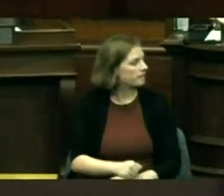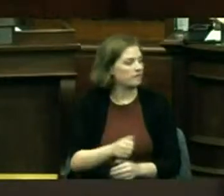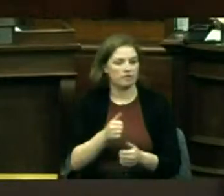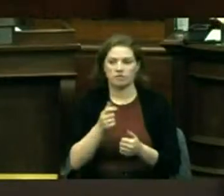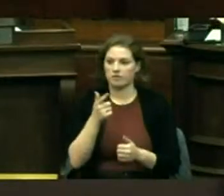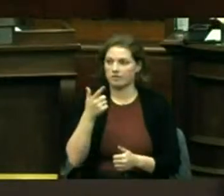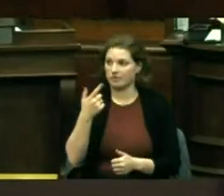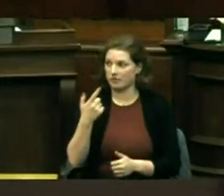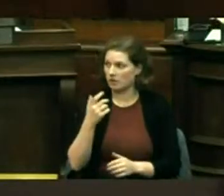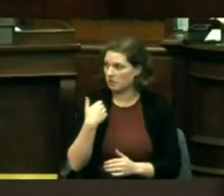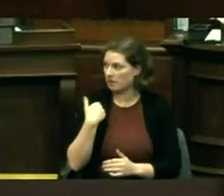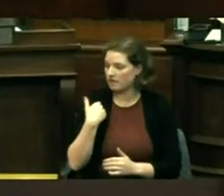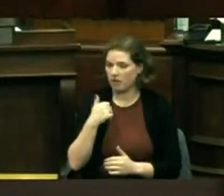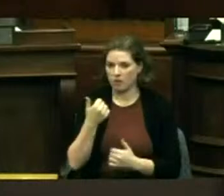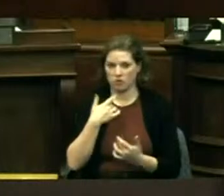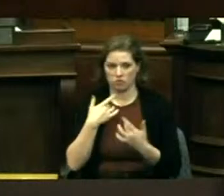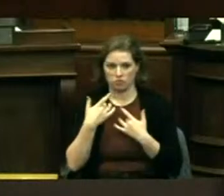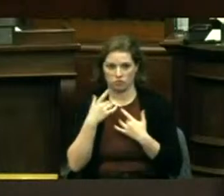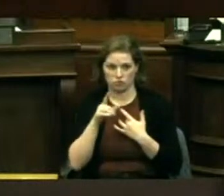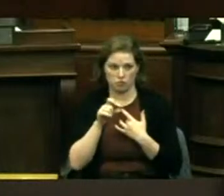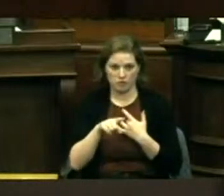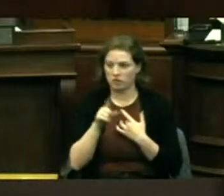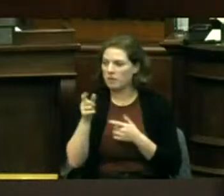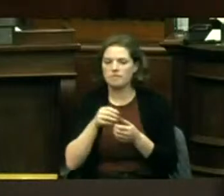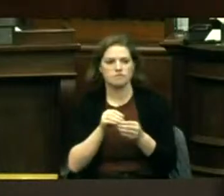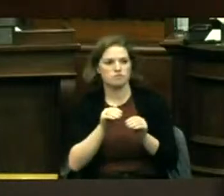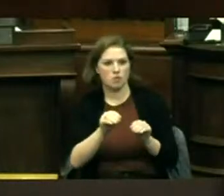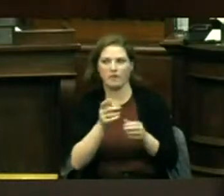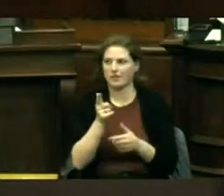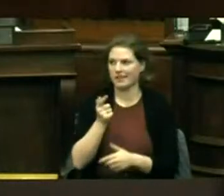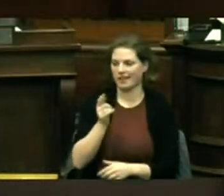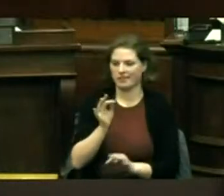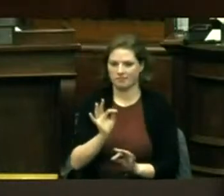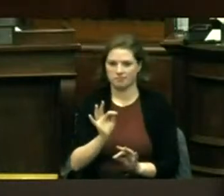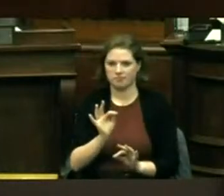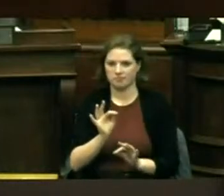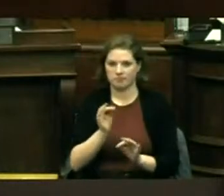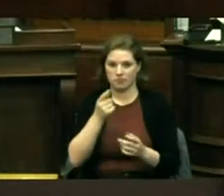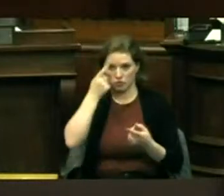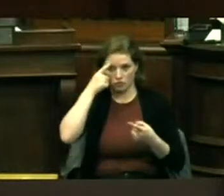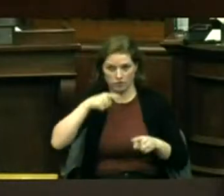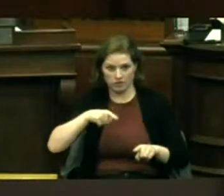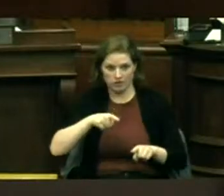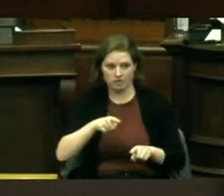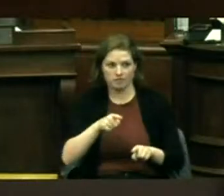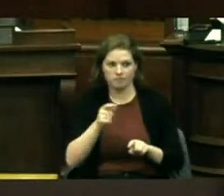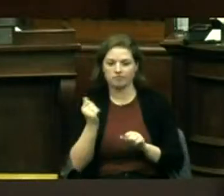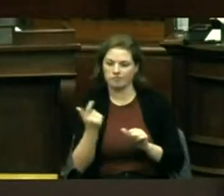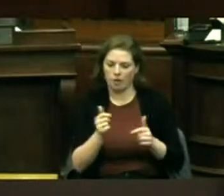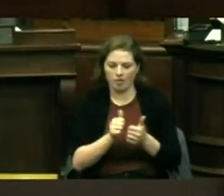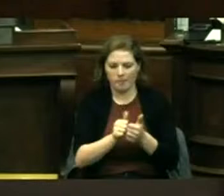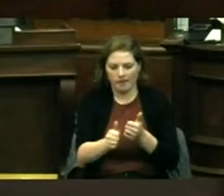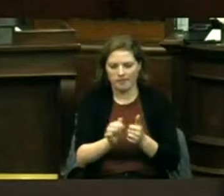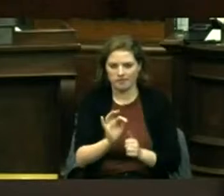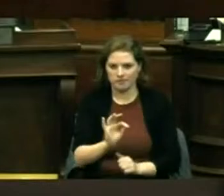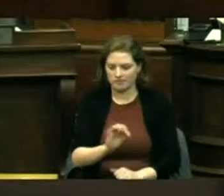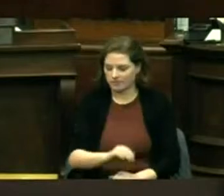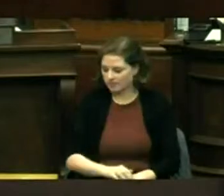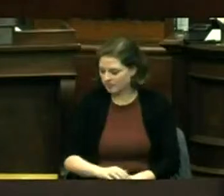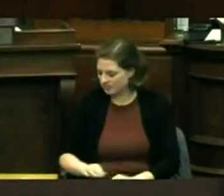have it. Okay. Yes, we'll have to get back to you in writing. Okay. Thank you. Yeah, I need a motion and a second. Is there